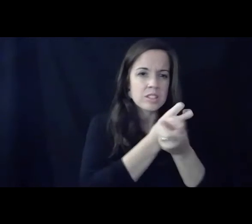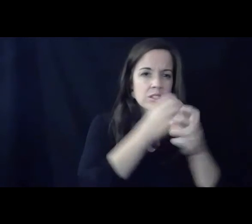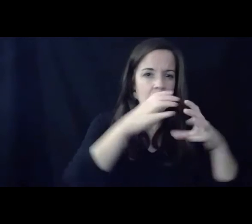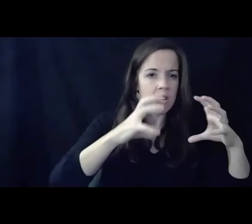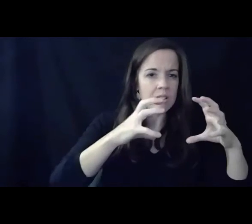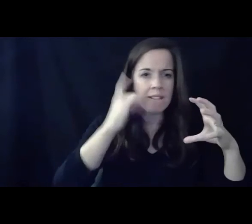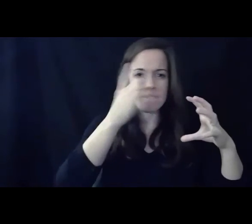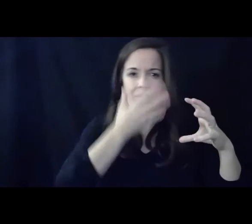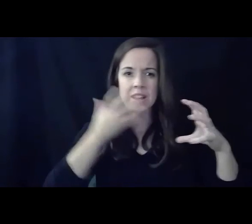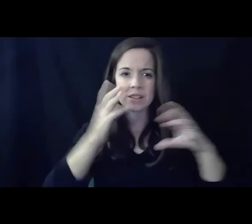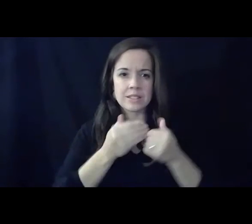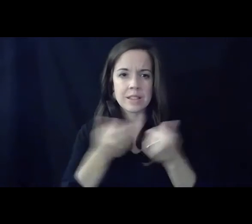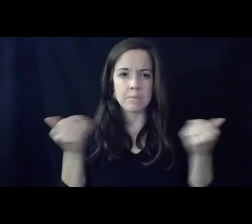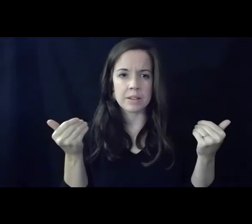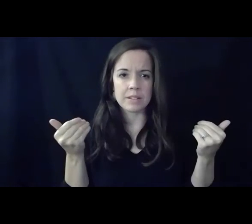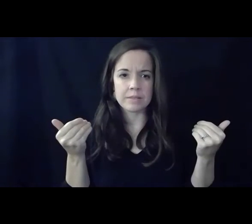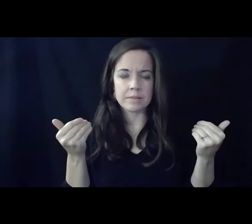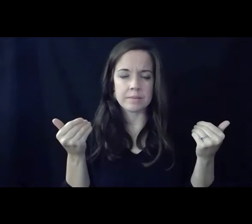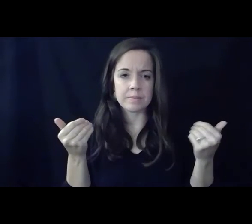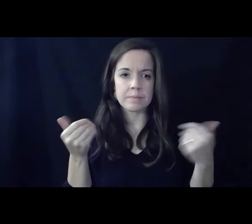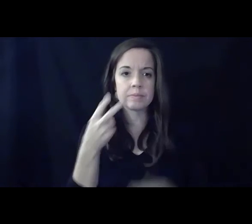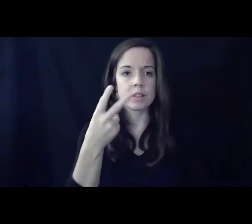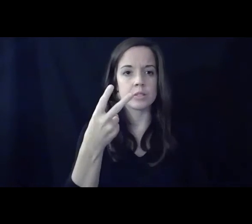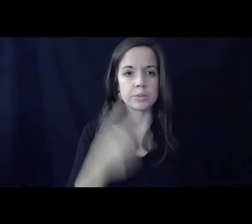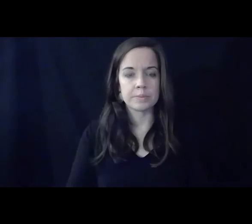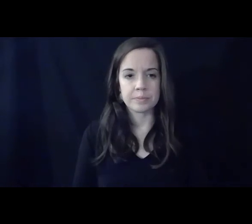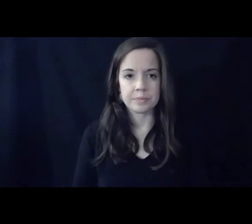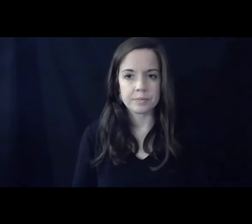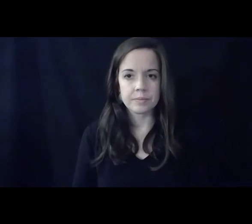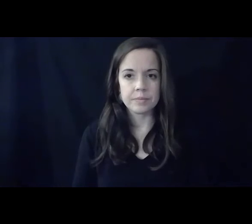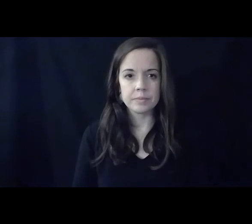Two. As a suckling, I was led to a prone teat,